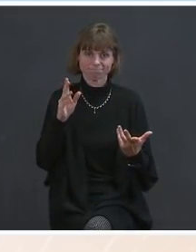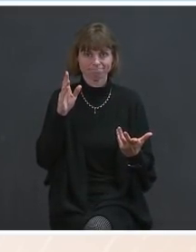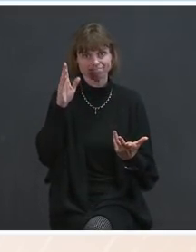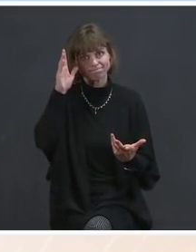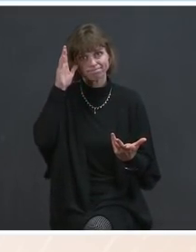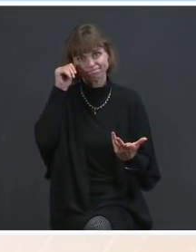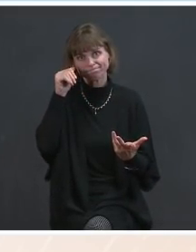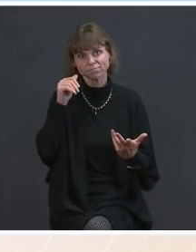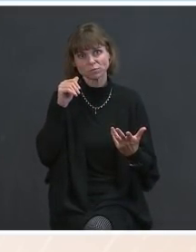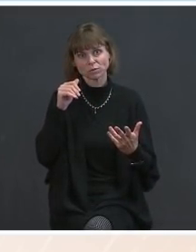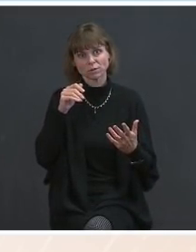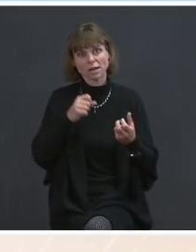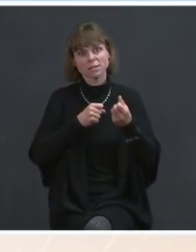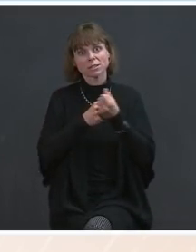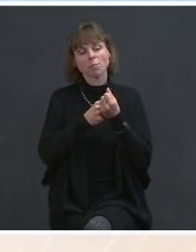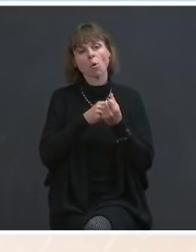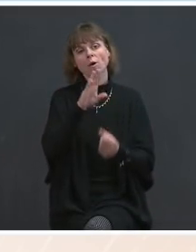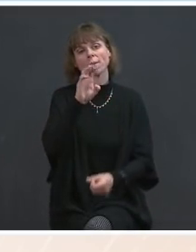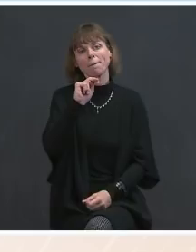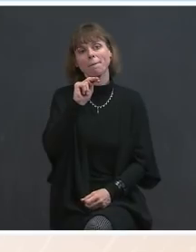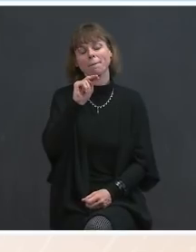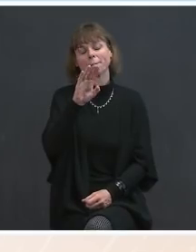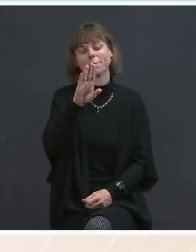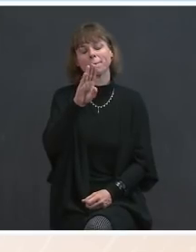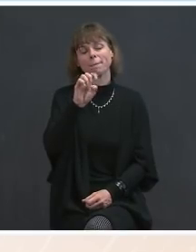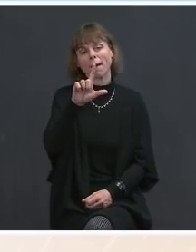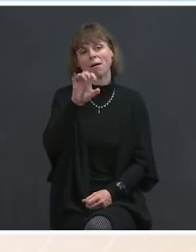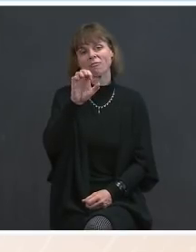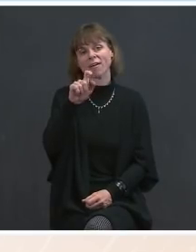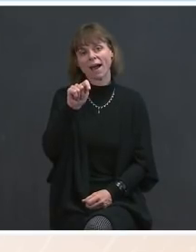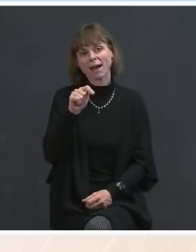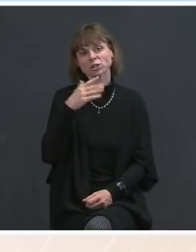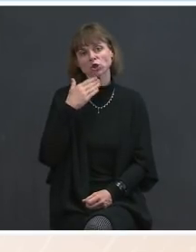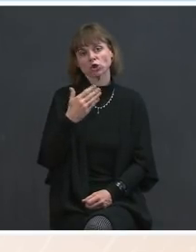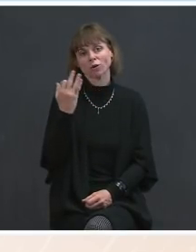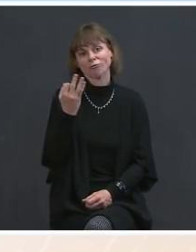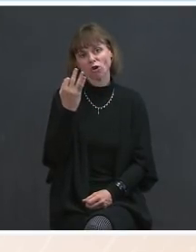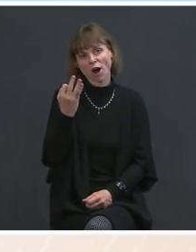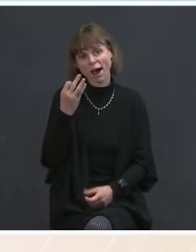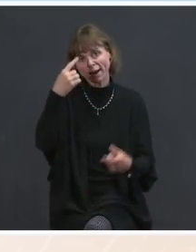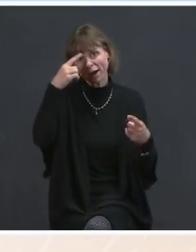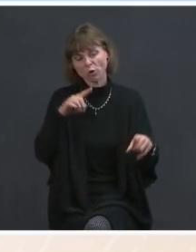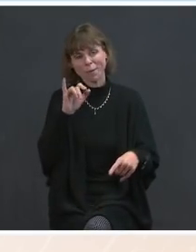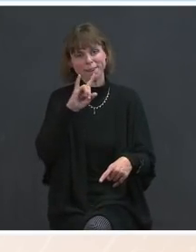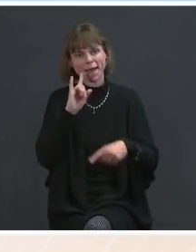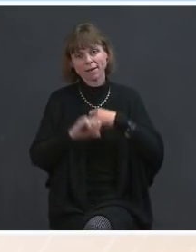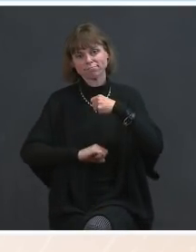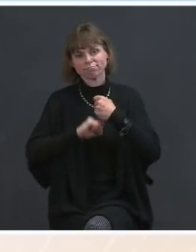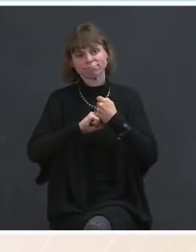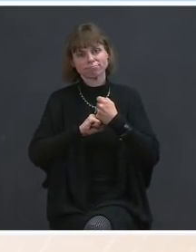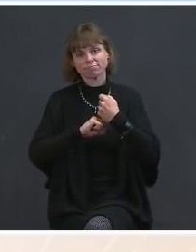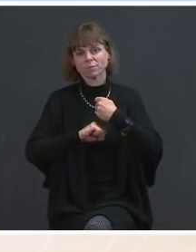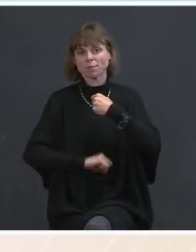for the Belfast Good Friday Agreement. This agreement has been the bedrock of peace, stability, and prosperity for all of the people of Northern Ireland,